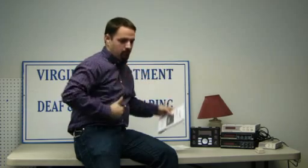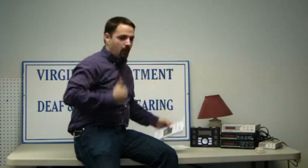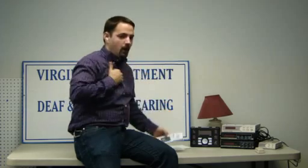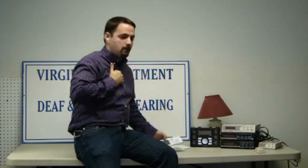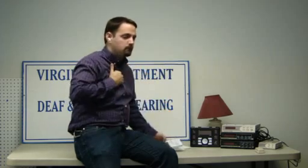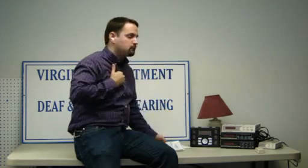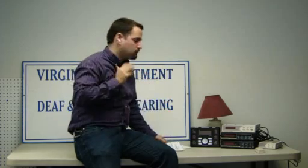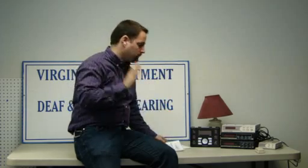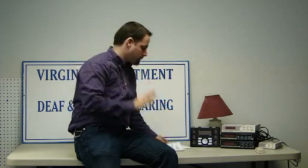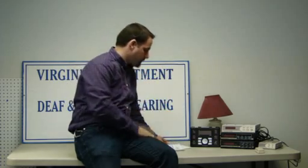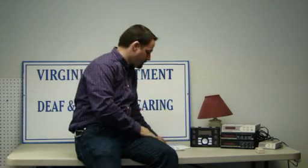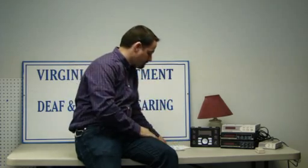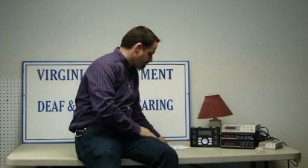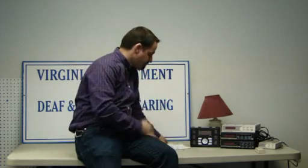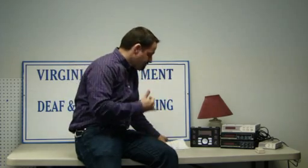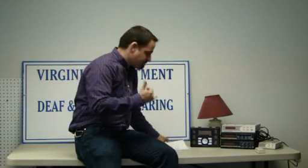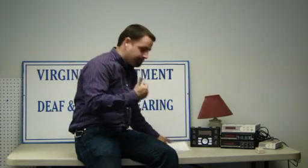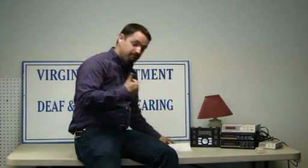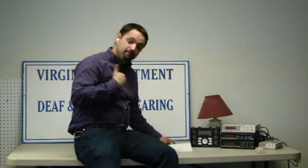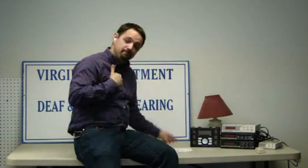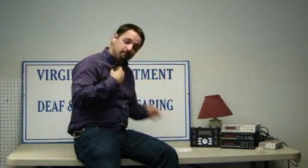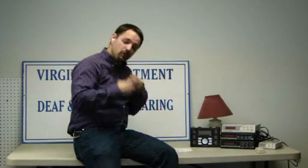The name is still alive.